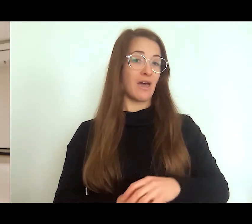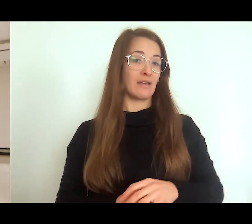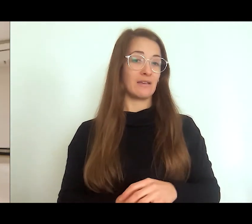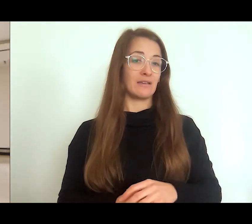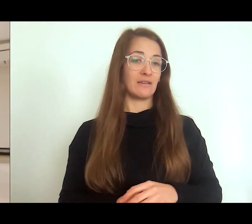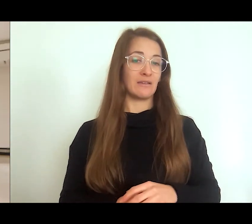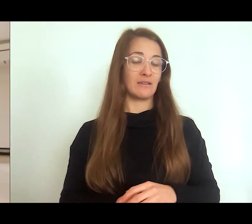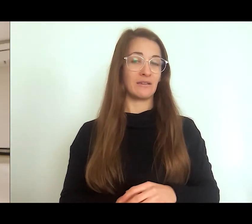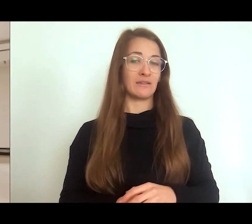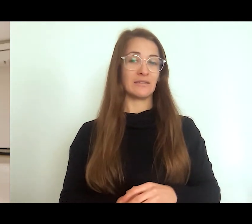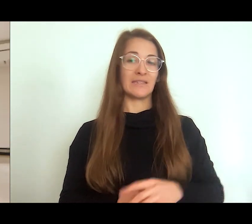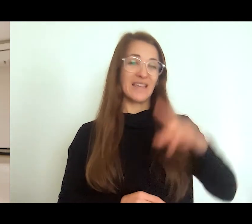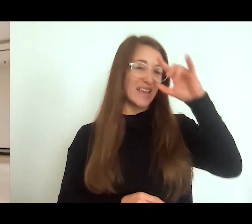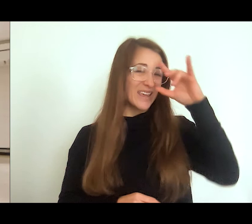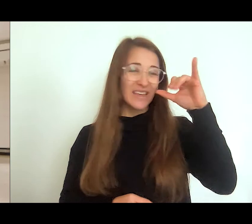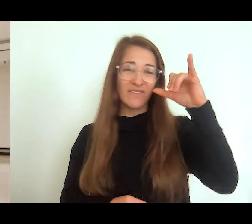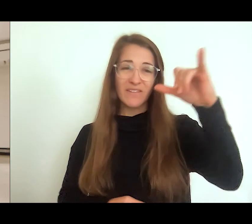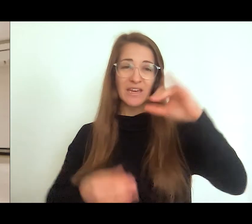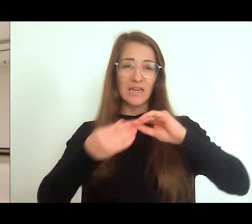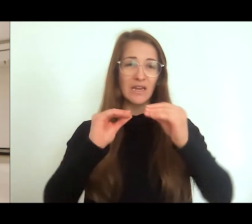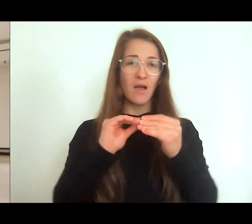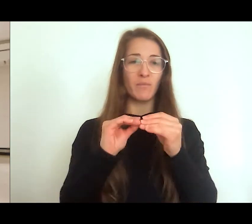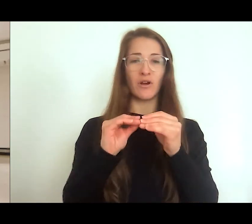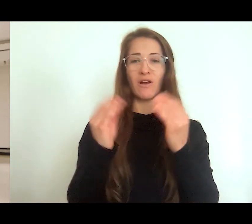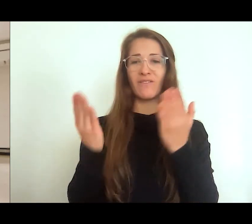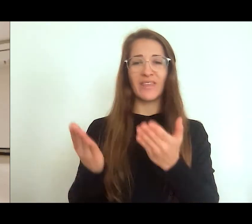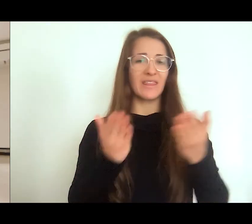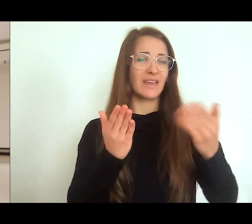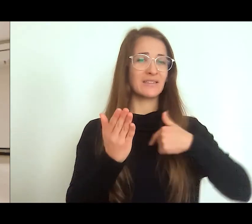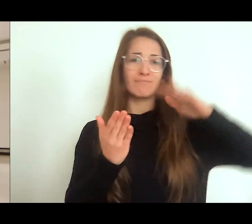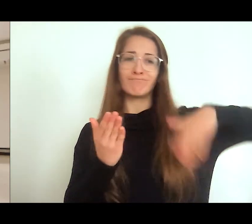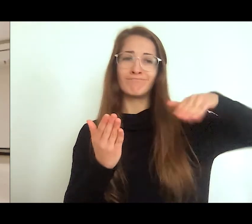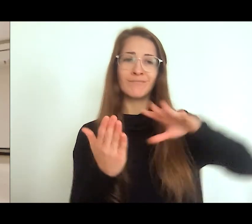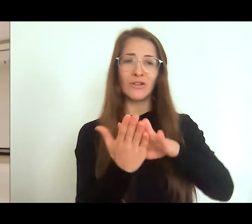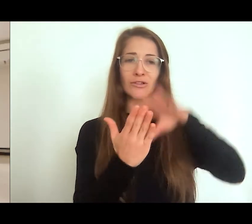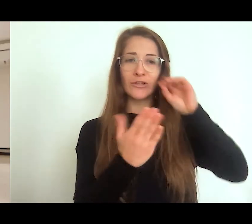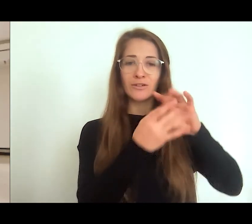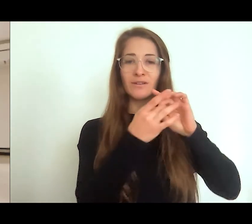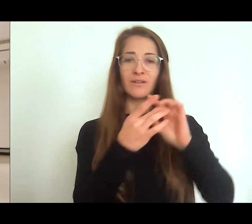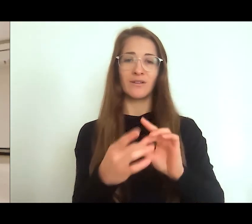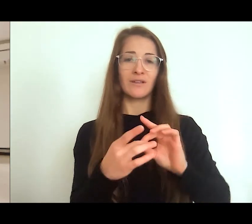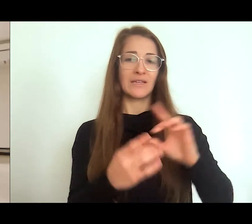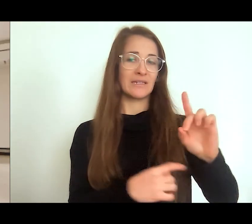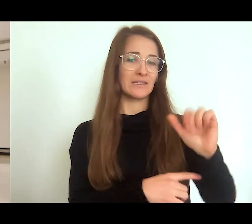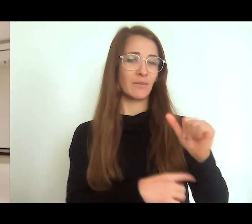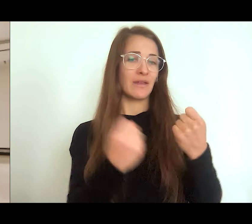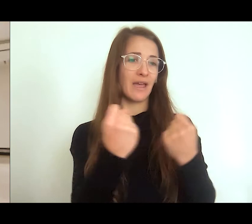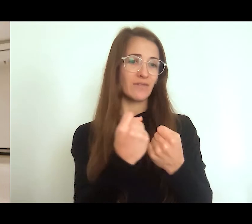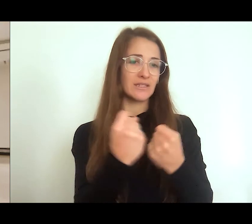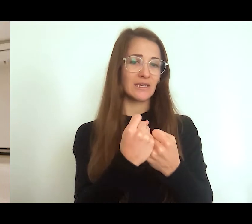THAT THERE'S AN INFINITE NUMBER